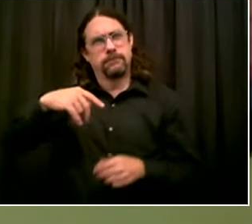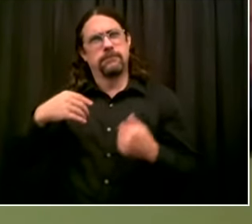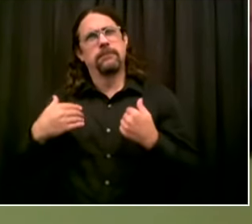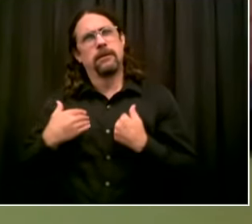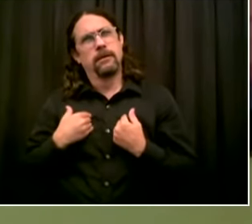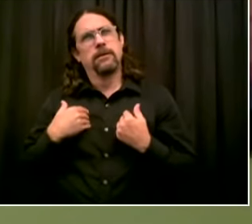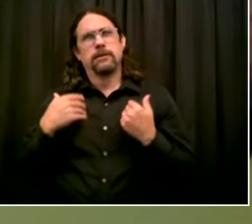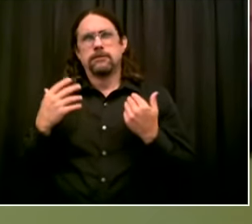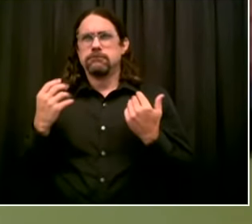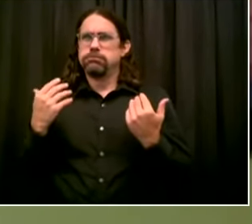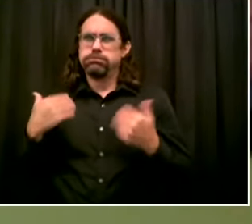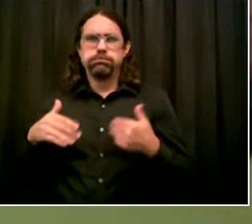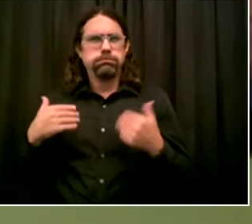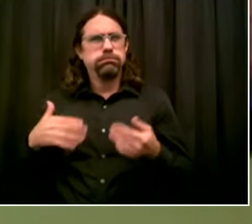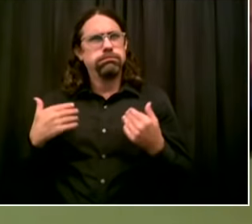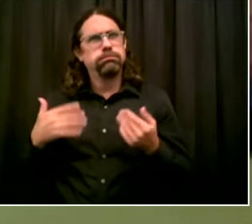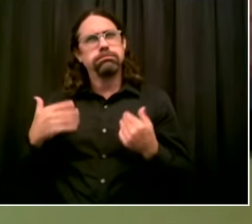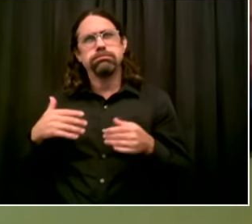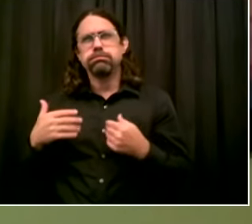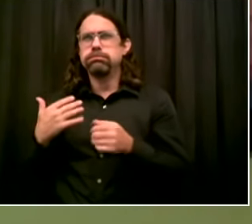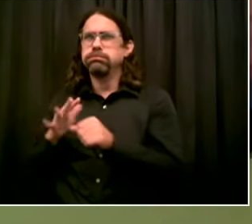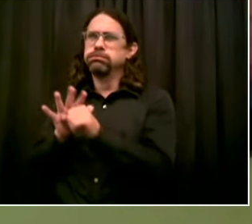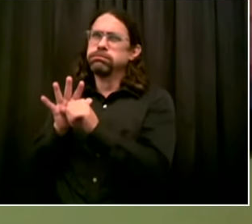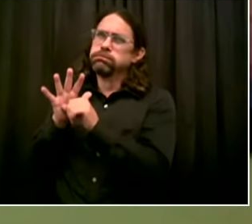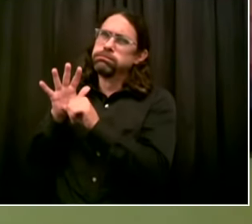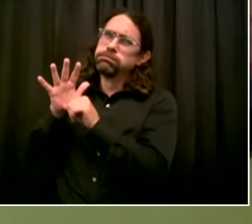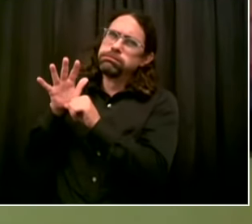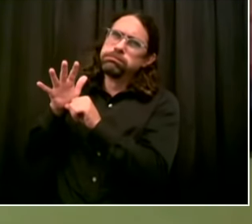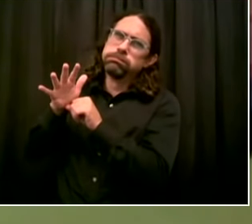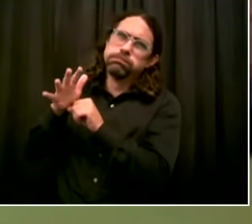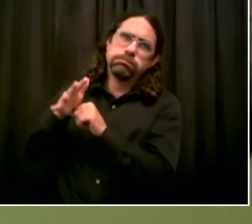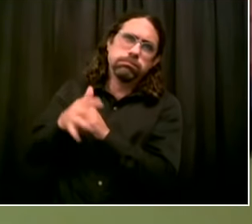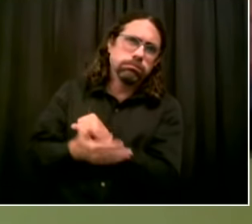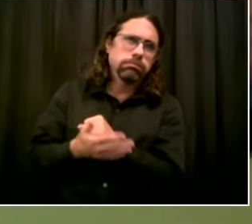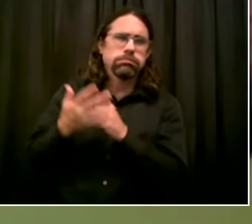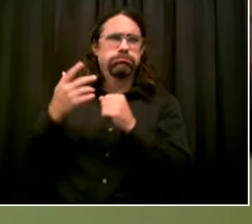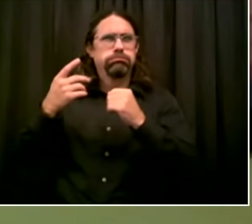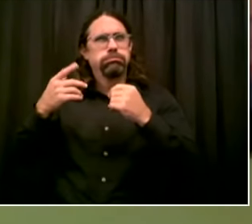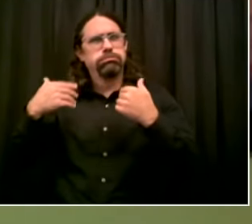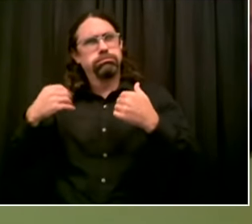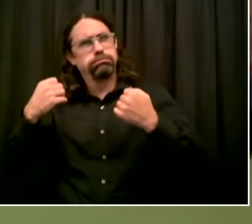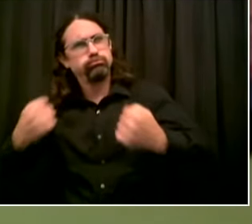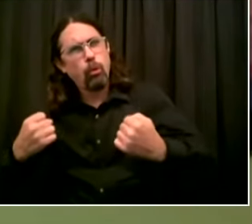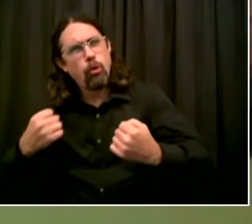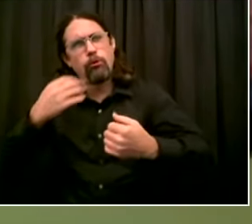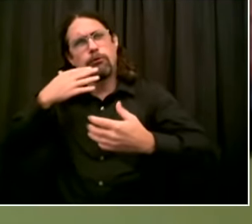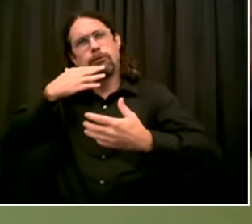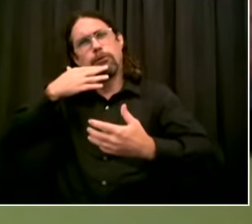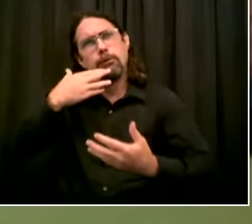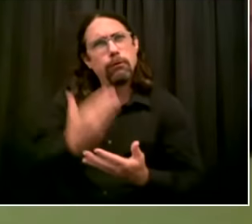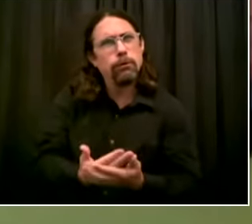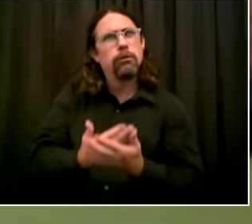IF YOU GET TO THAT LEVEL YOU SEE IT COMING UP AND AS YOU ARE VMOING OUOT F IT IT HAPPENS IN